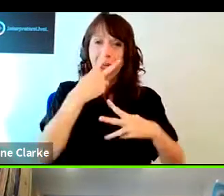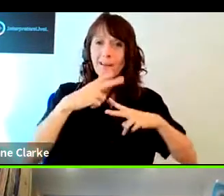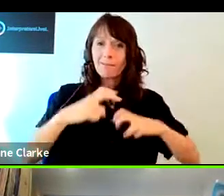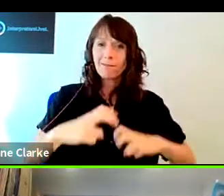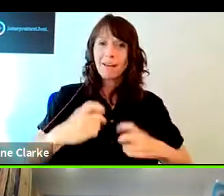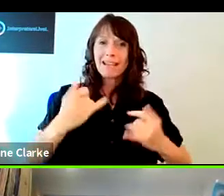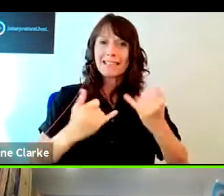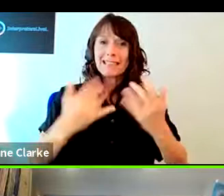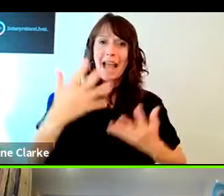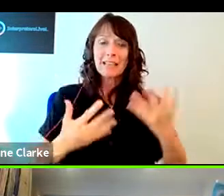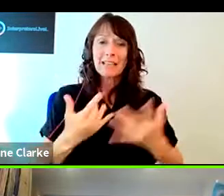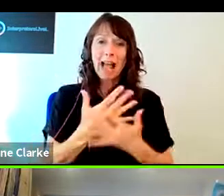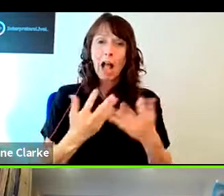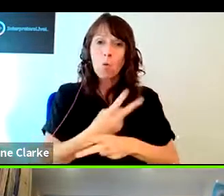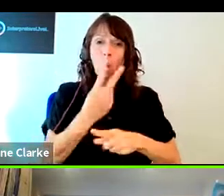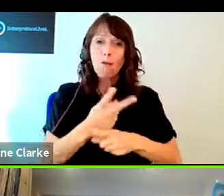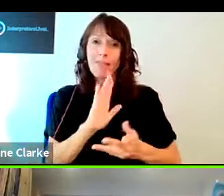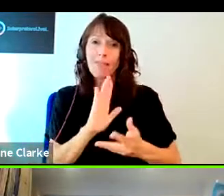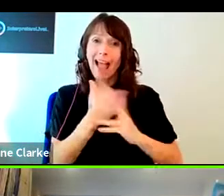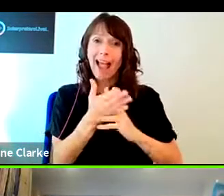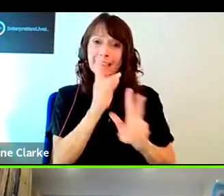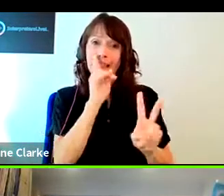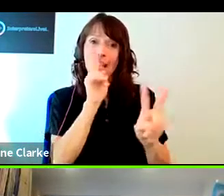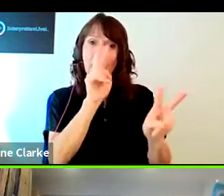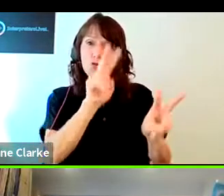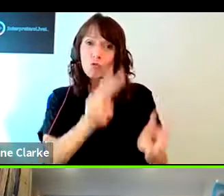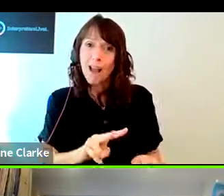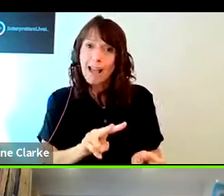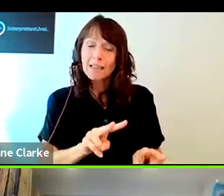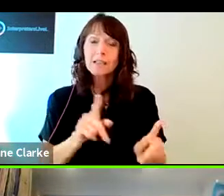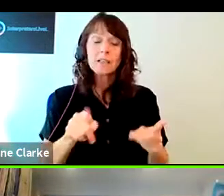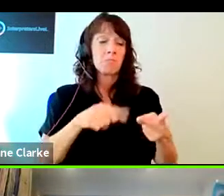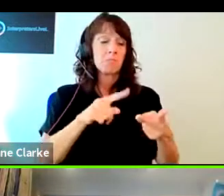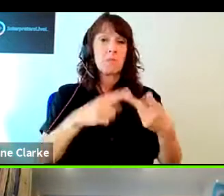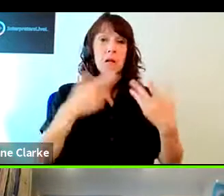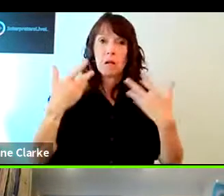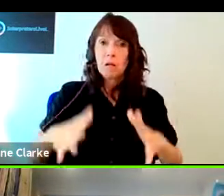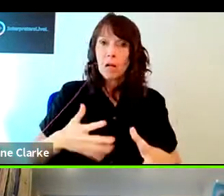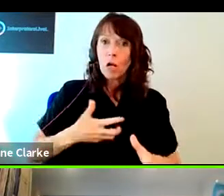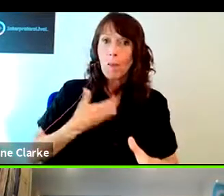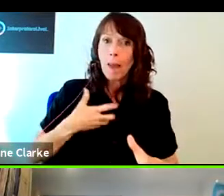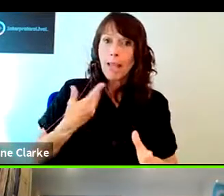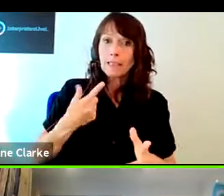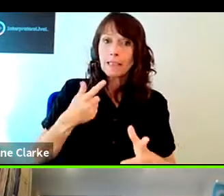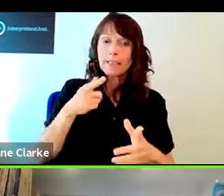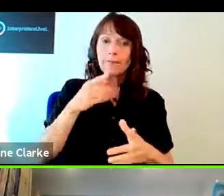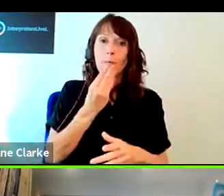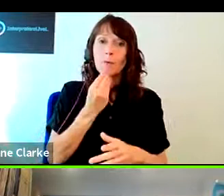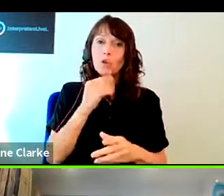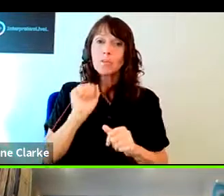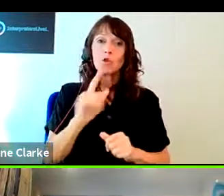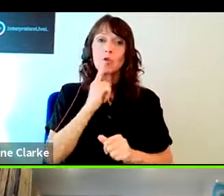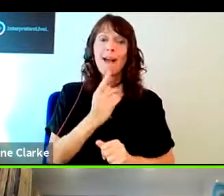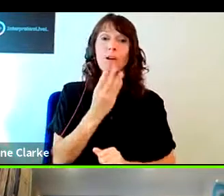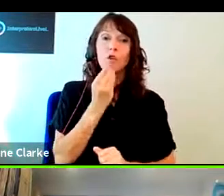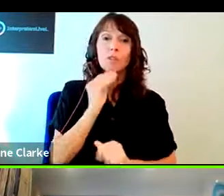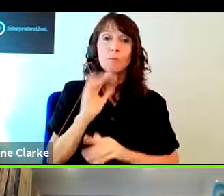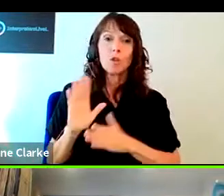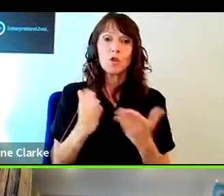they're accessed. Have you had any complaints? Do you have a customer service desk who are logging